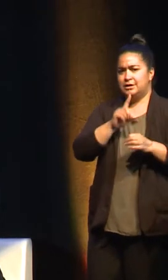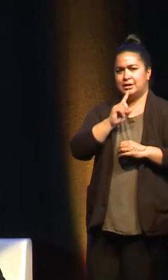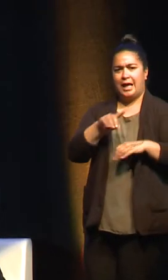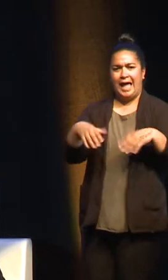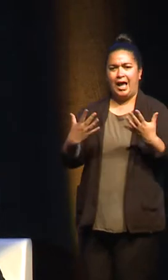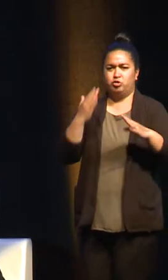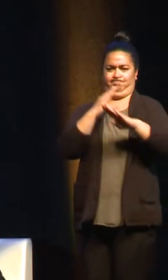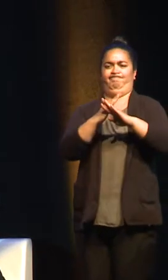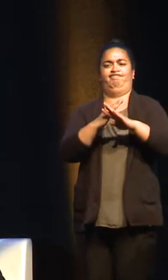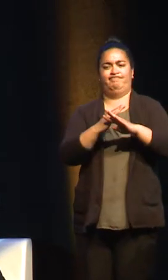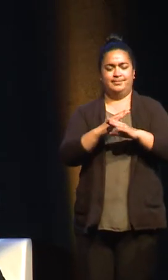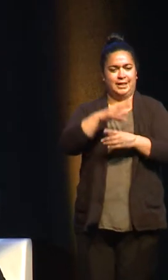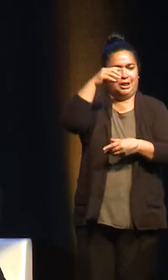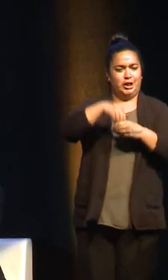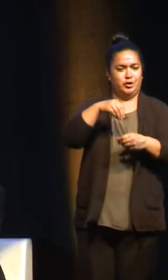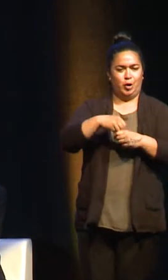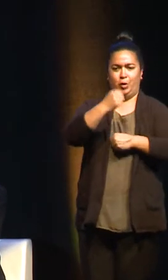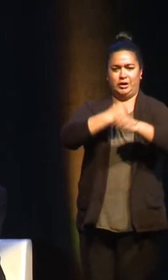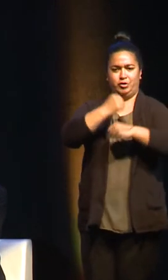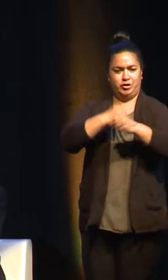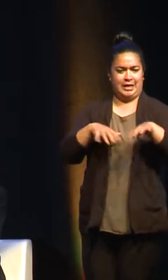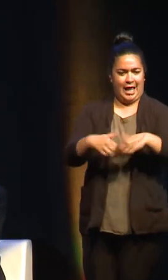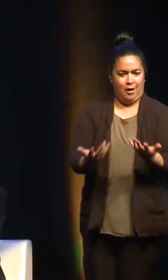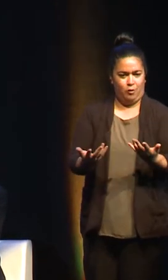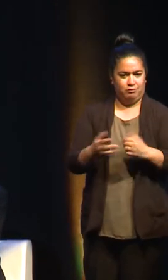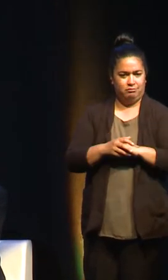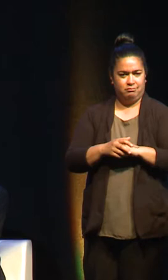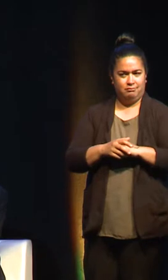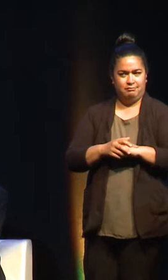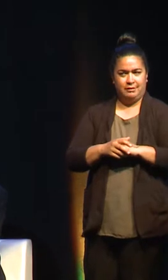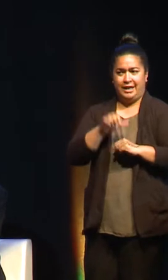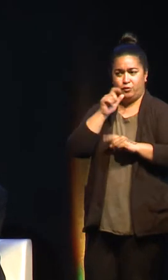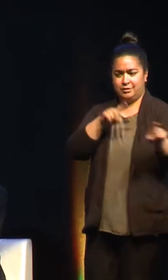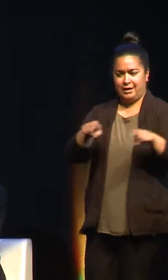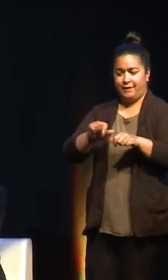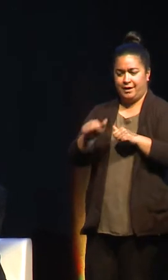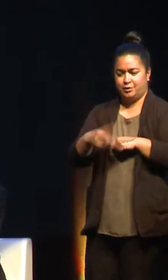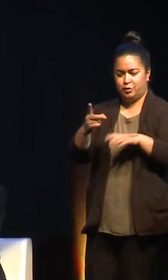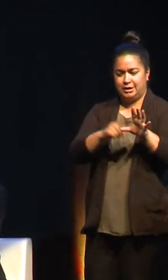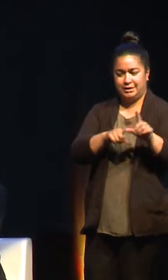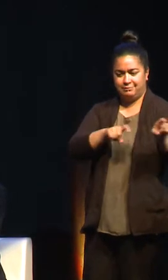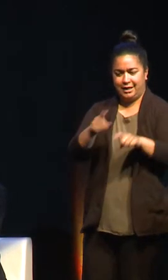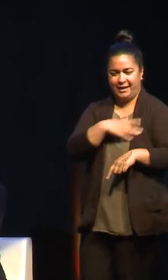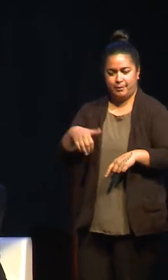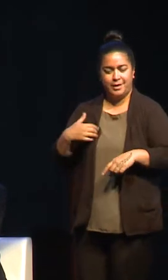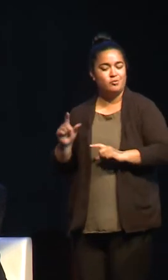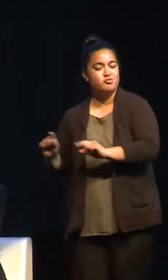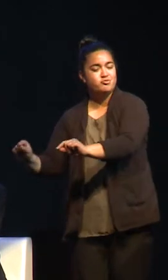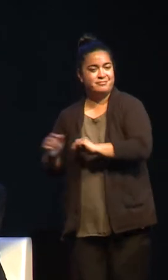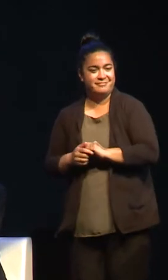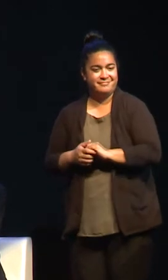cars. I mean, how far will you go in the next few years if you stay in government?